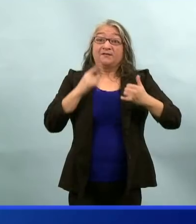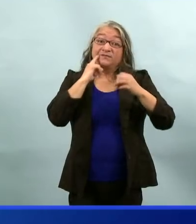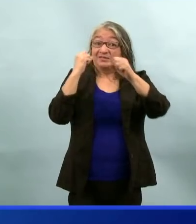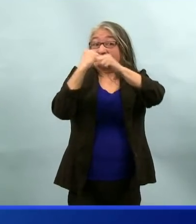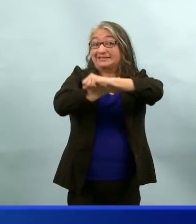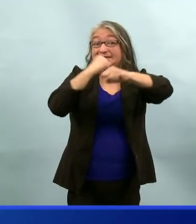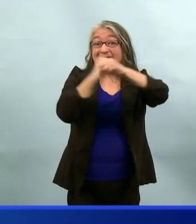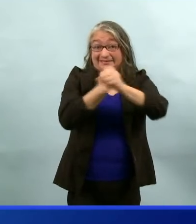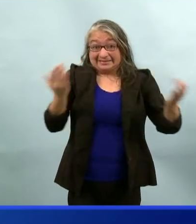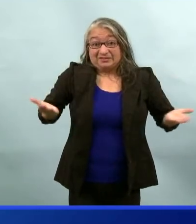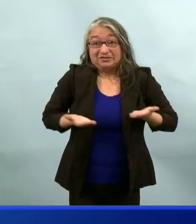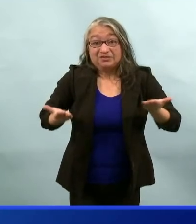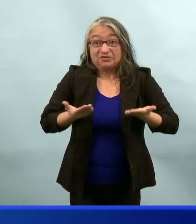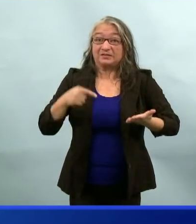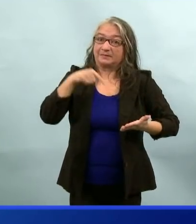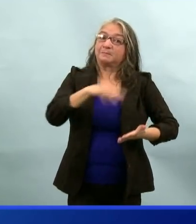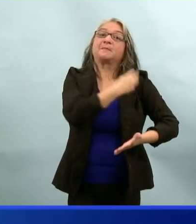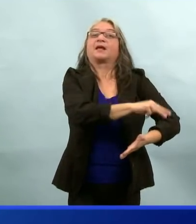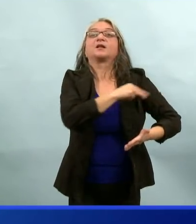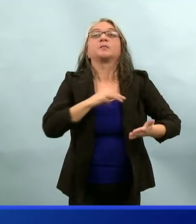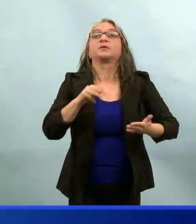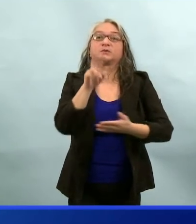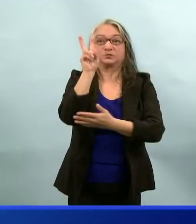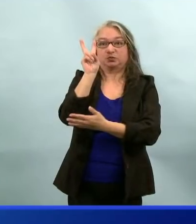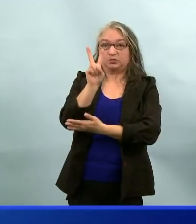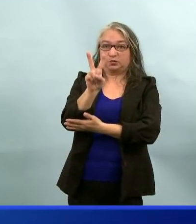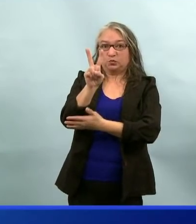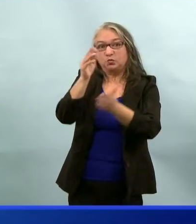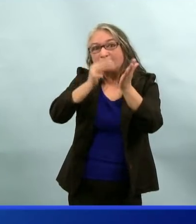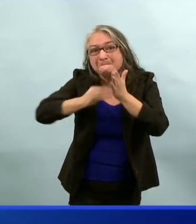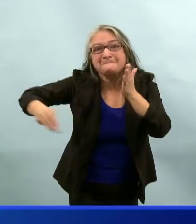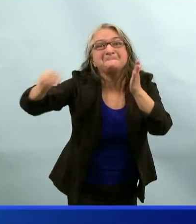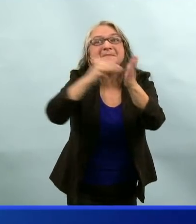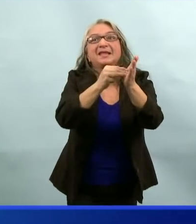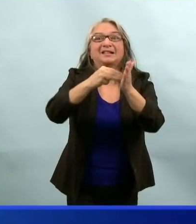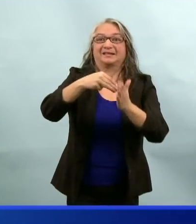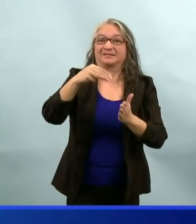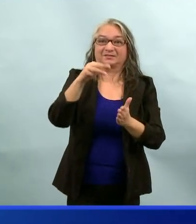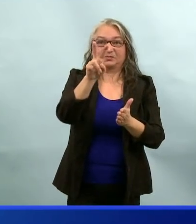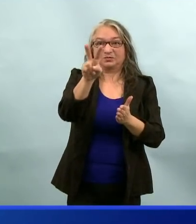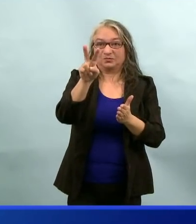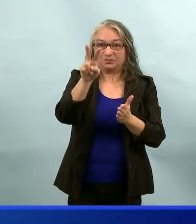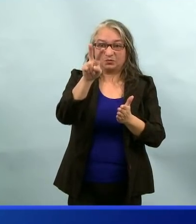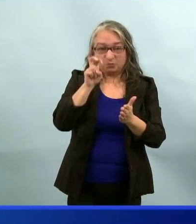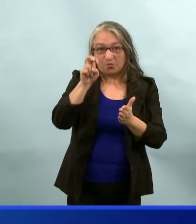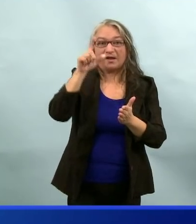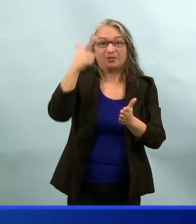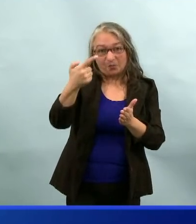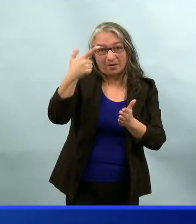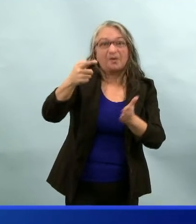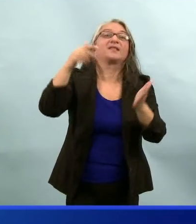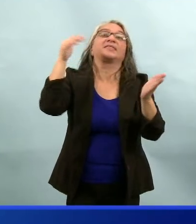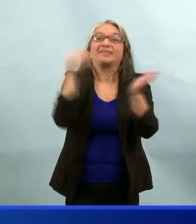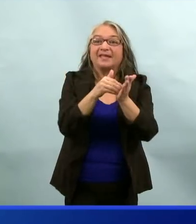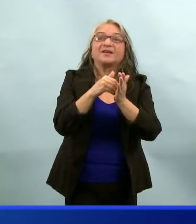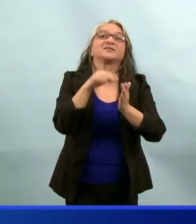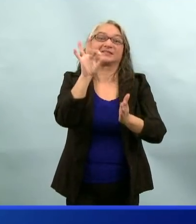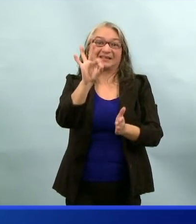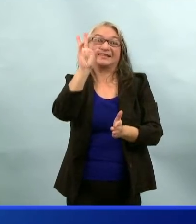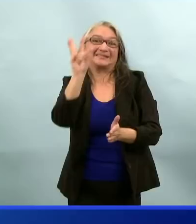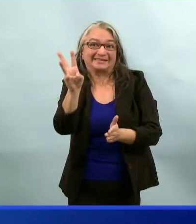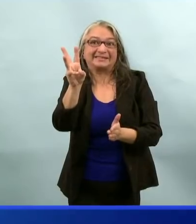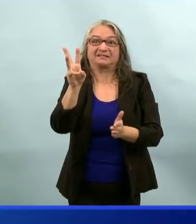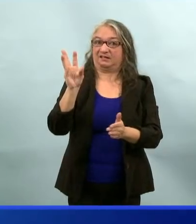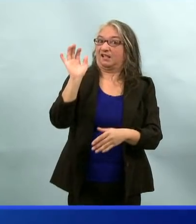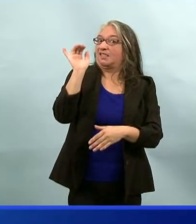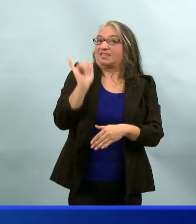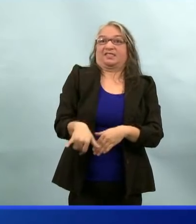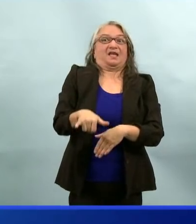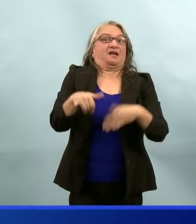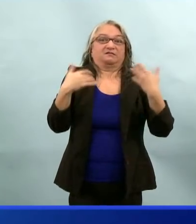a total of 2 million 221 246 doses of a covet 19 vaccine have been given since the protect mb